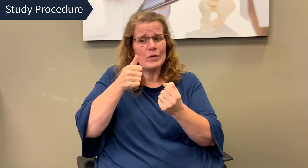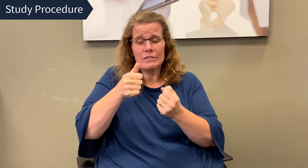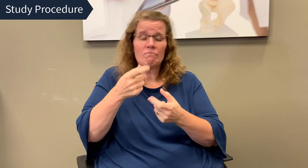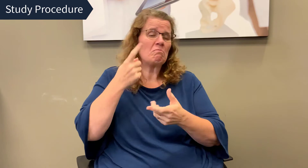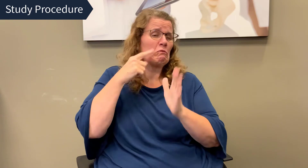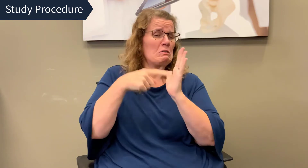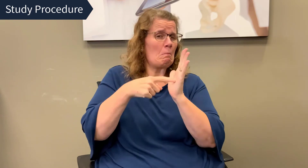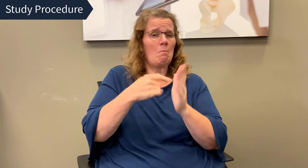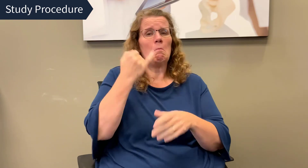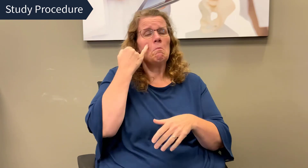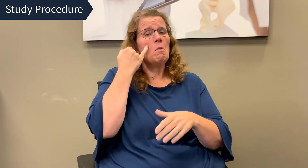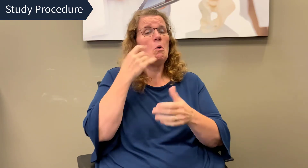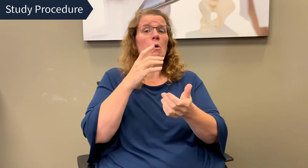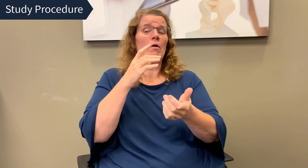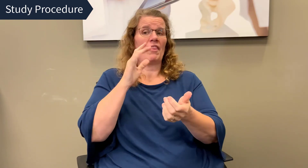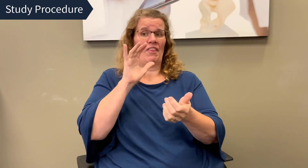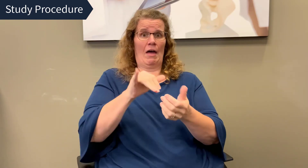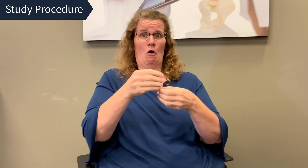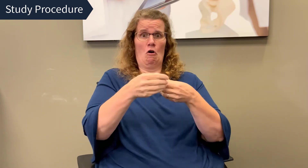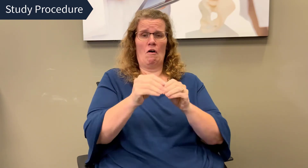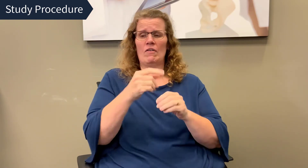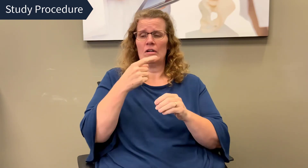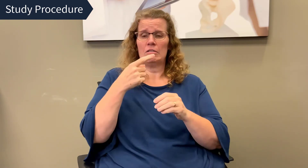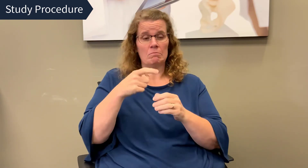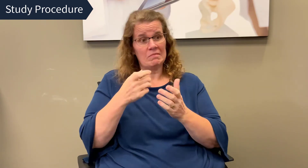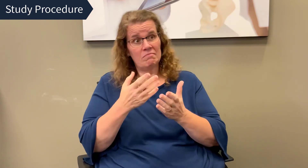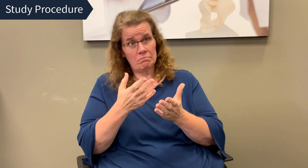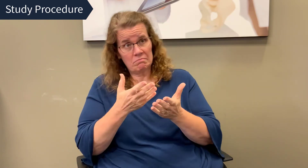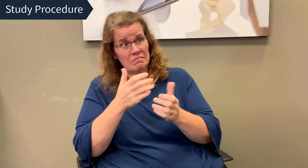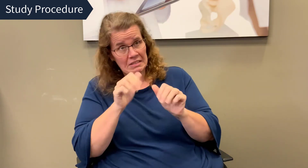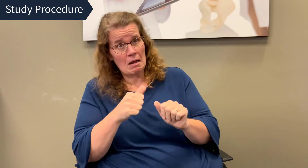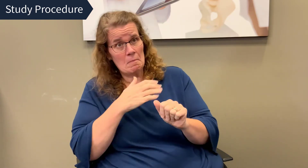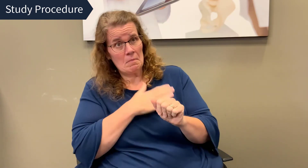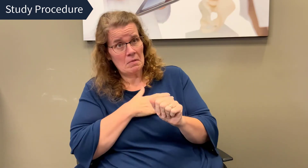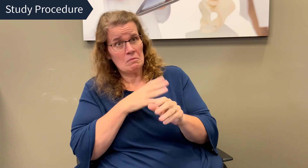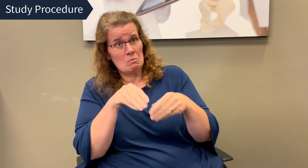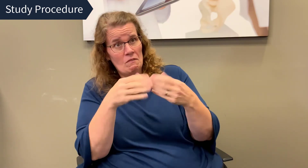requested a sign language interpreter to be provided at that appointment. Then